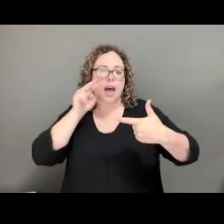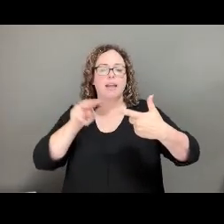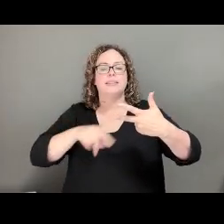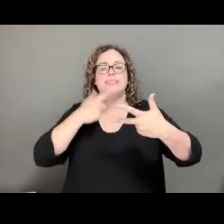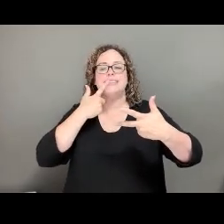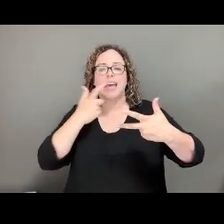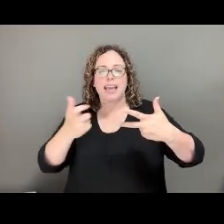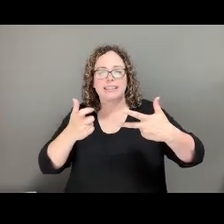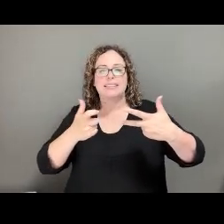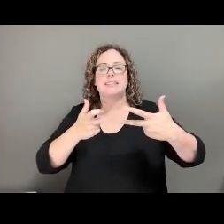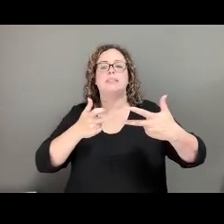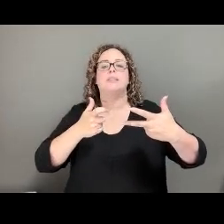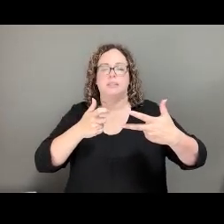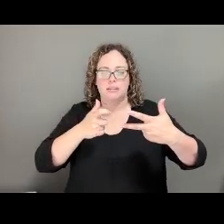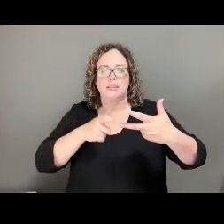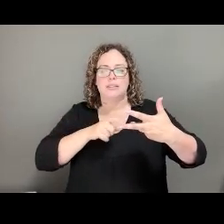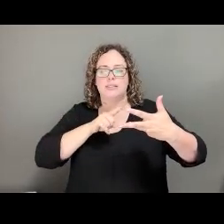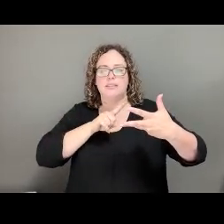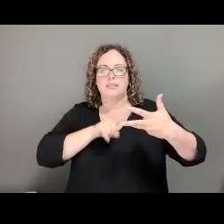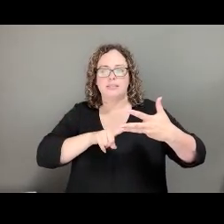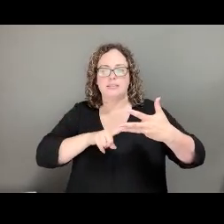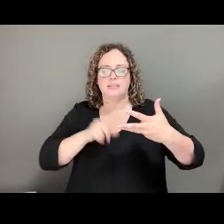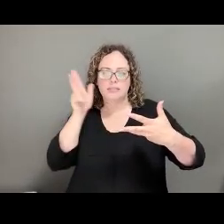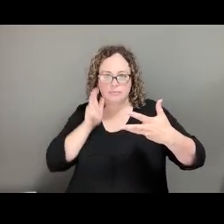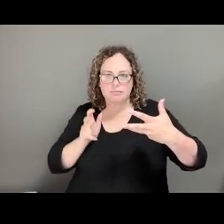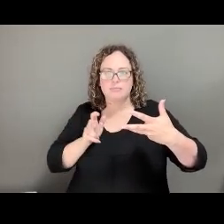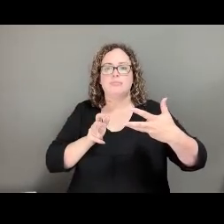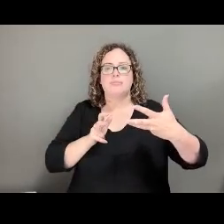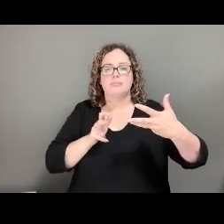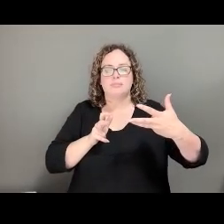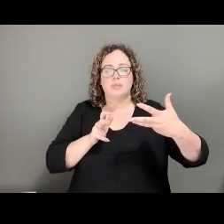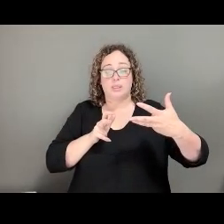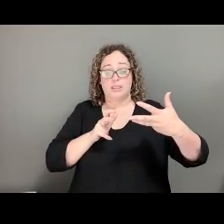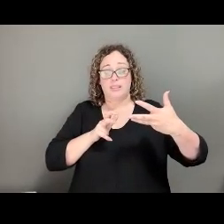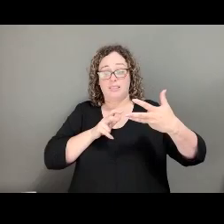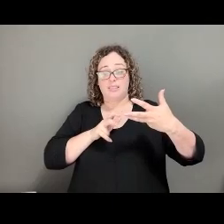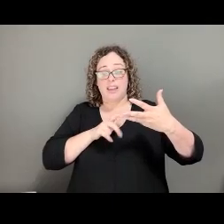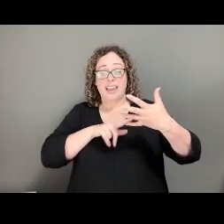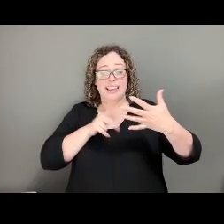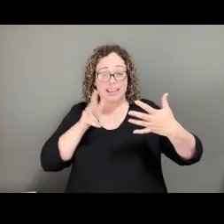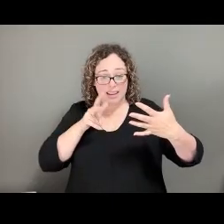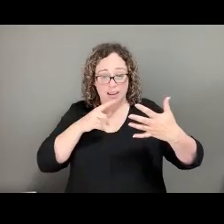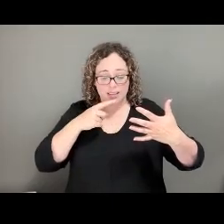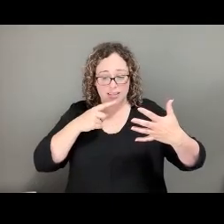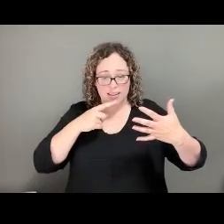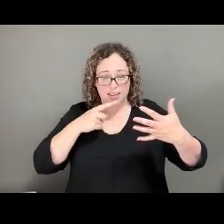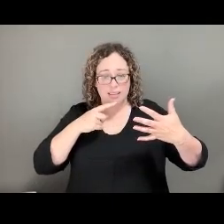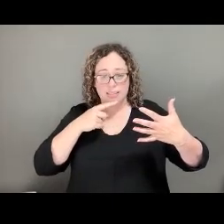So our awareness of our internal states, whether we're hungry or full or thirsty, whether we're hot or cold, weather experiencing pain,